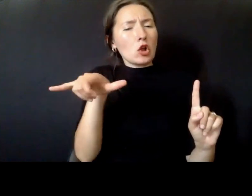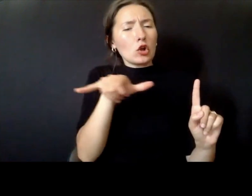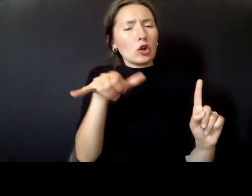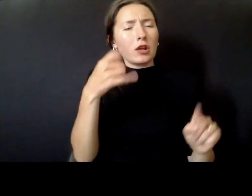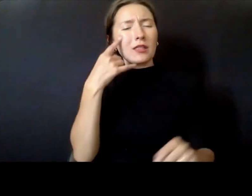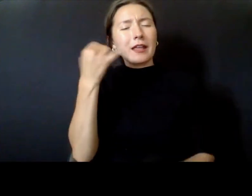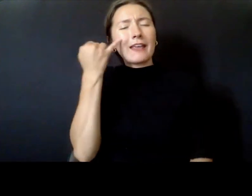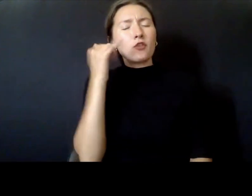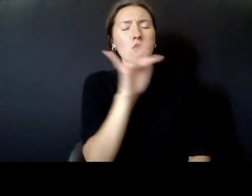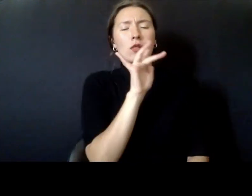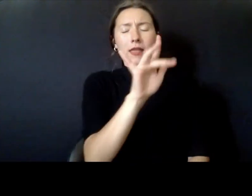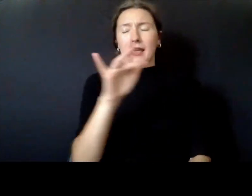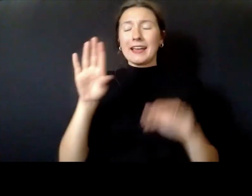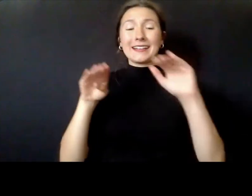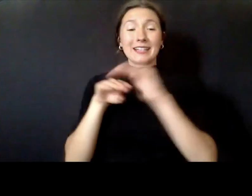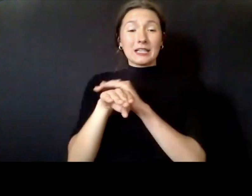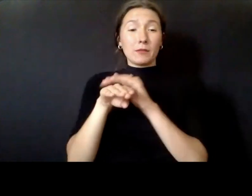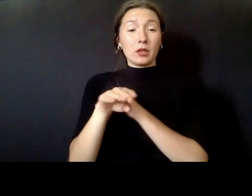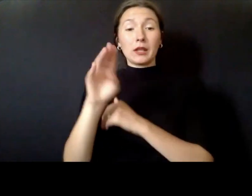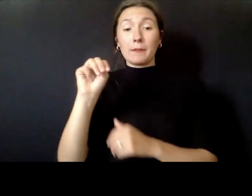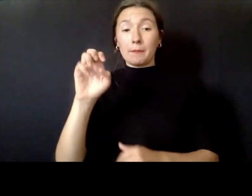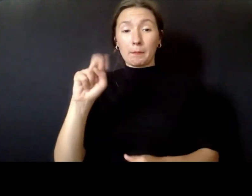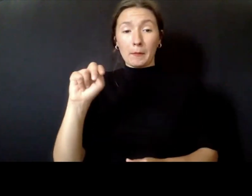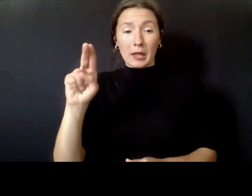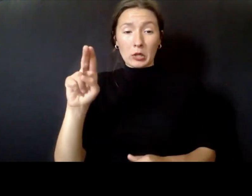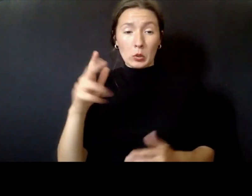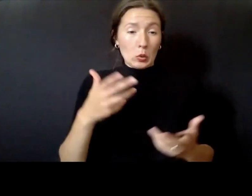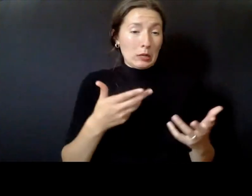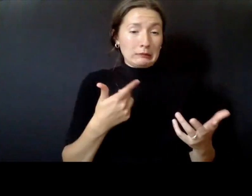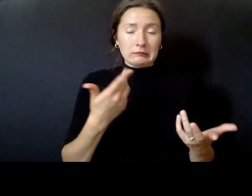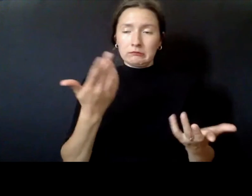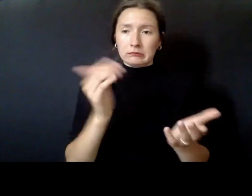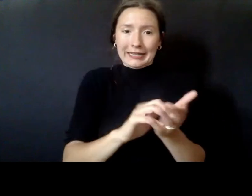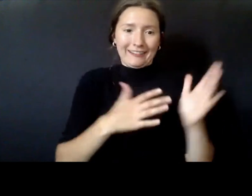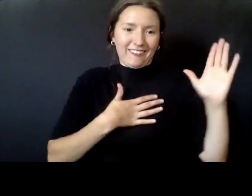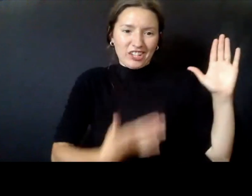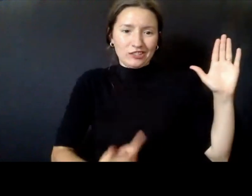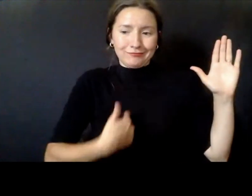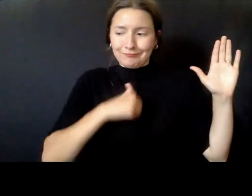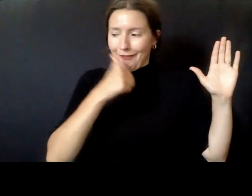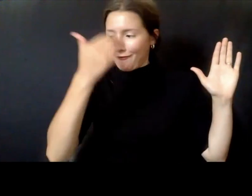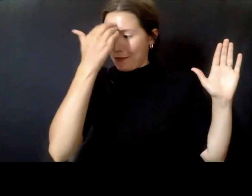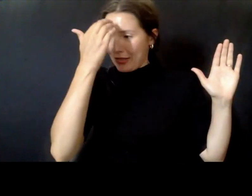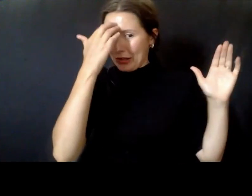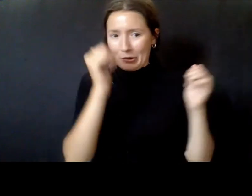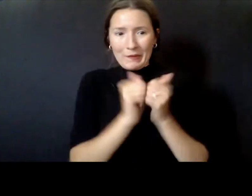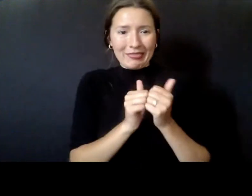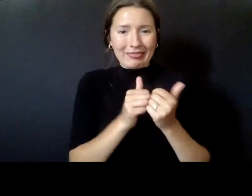with apple products because i am such a microsoft fan but um i believe that both